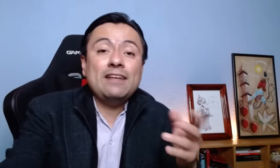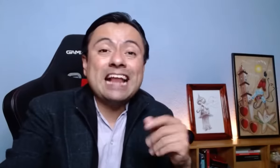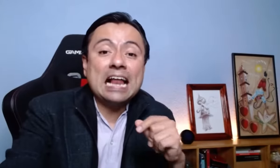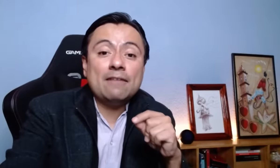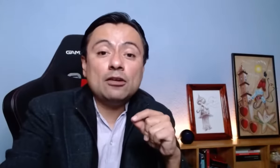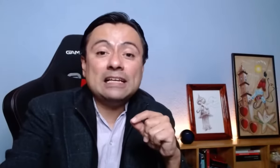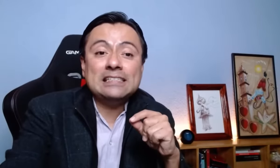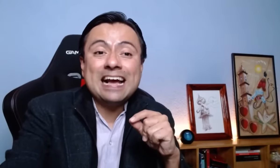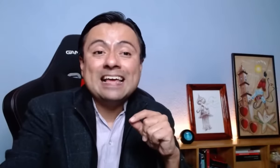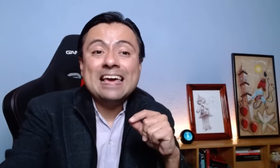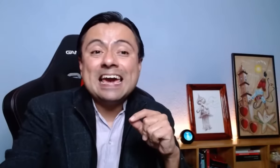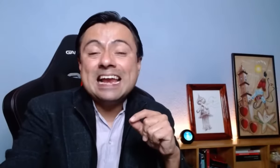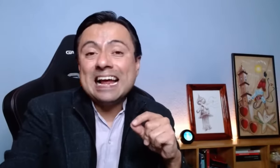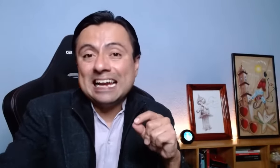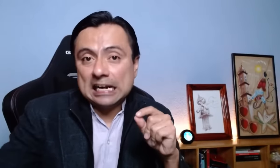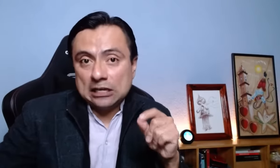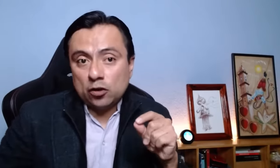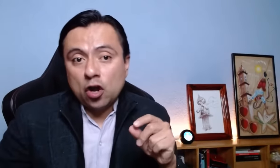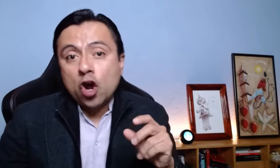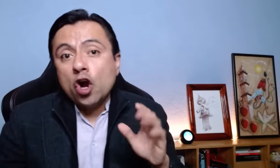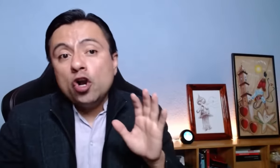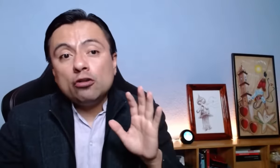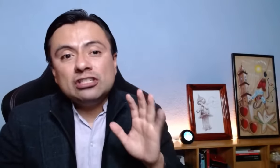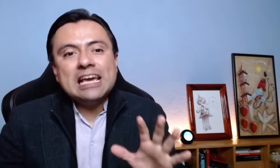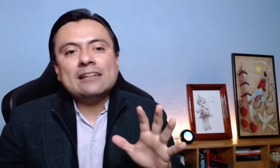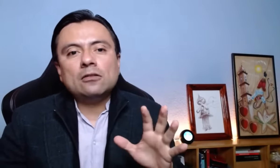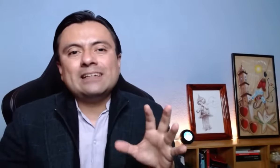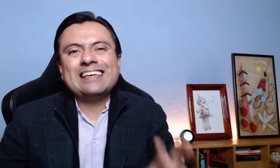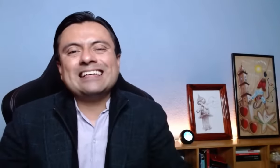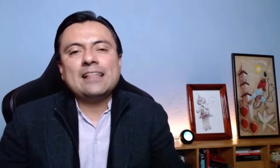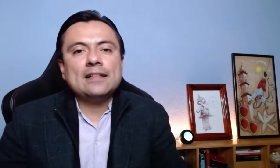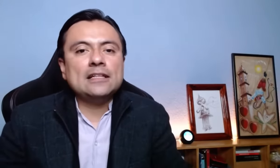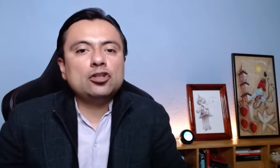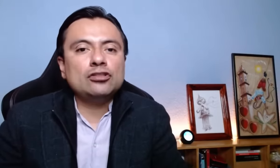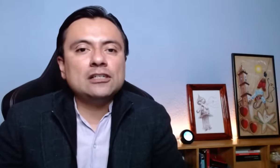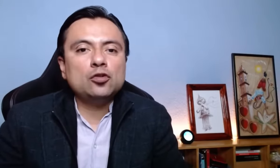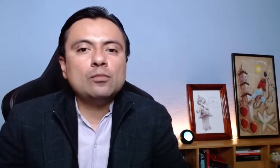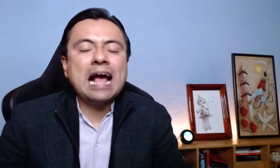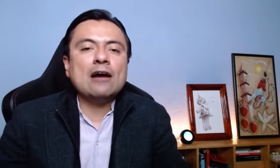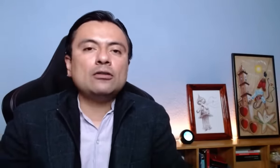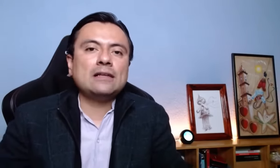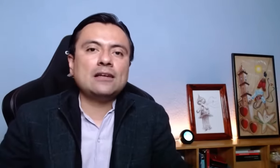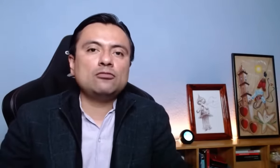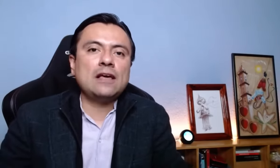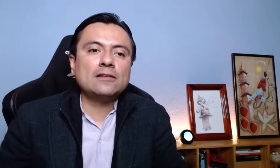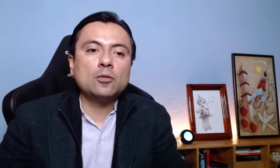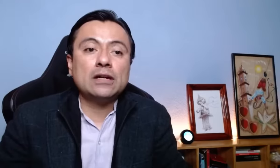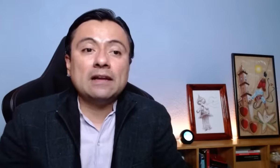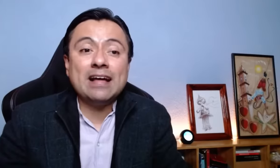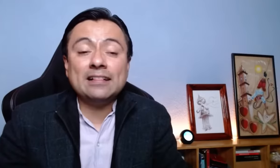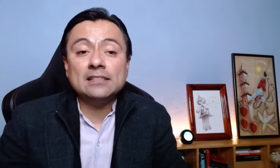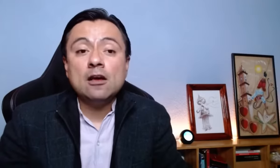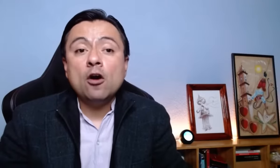relevant and that with his capture he gets end violence in Lo region It is true that this detention is added to